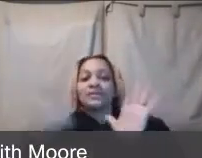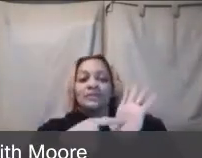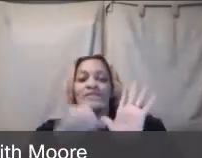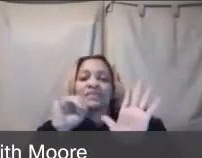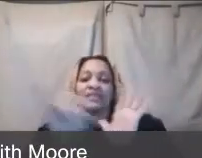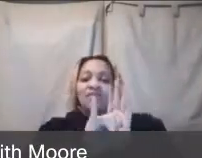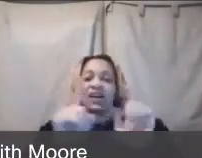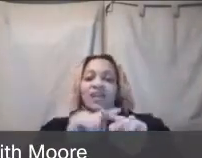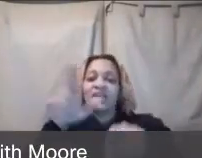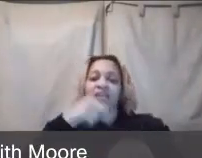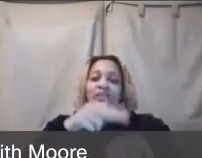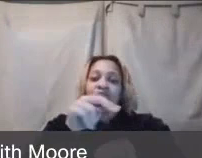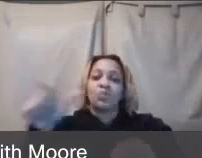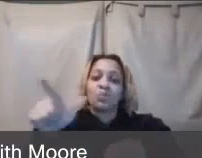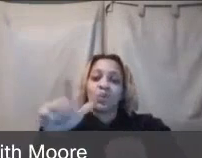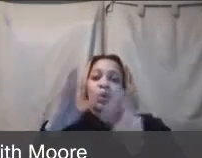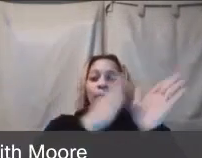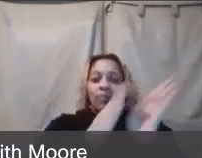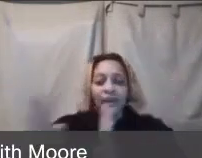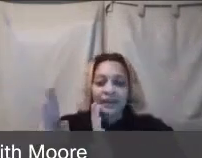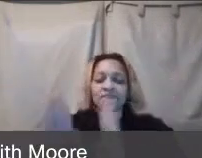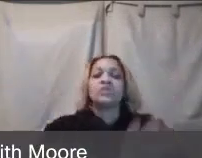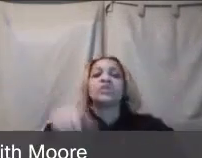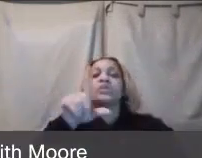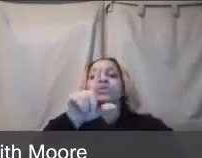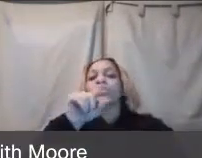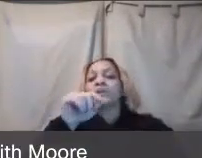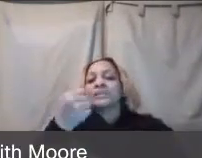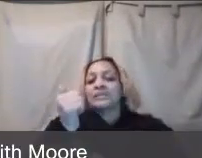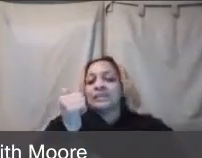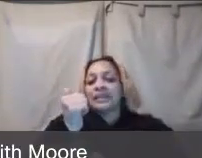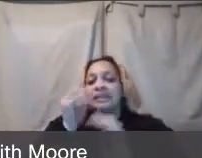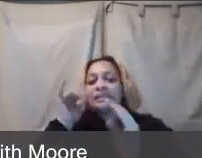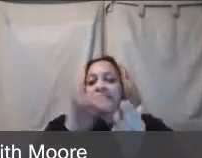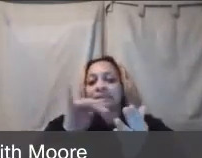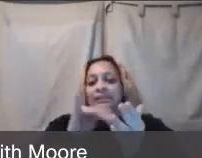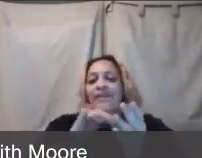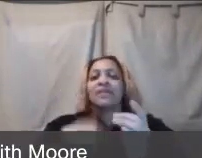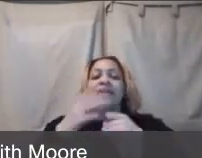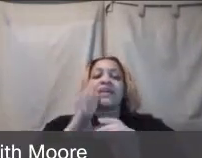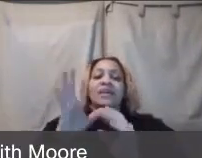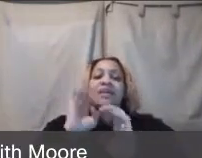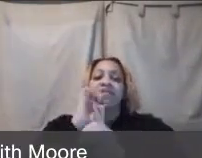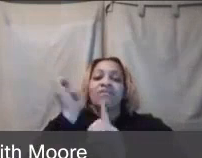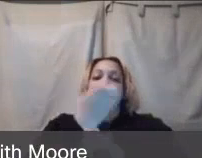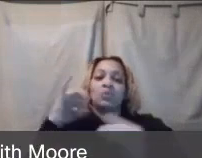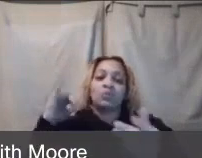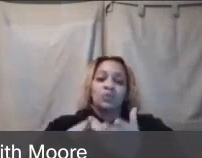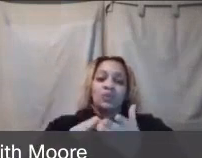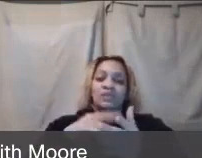Which was a 2010 study it's an environmental impact statement that the national park service completed in 2010.